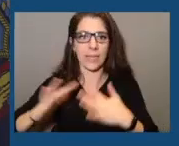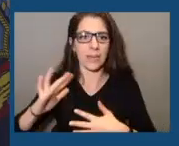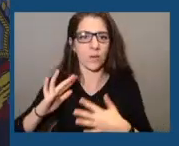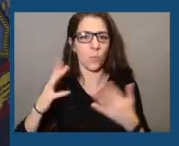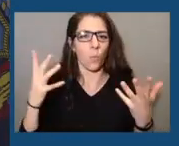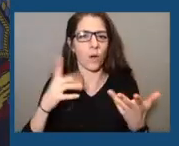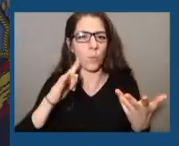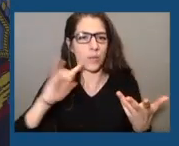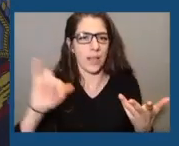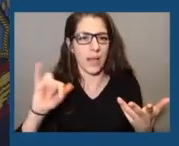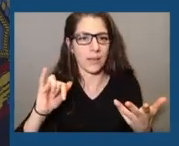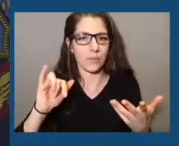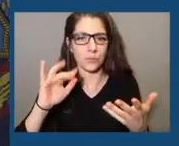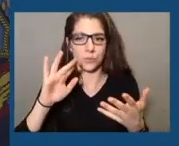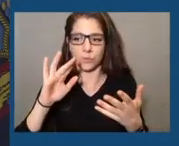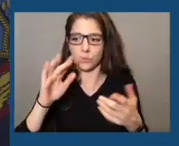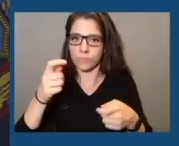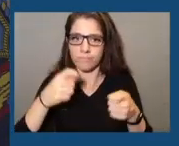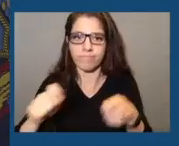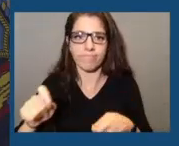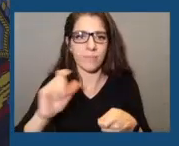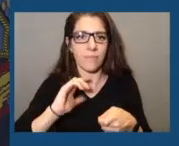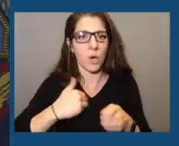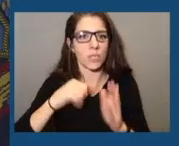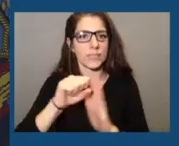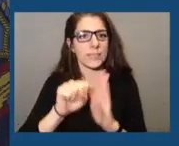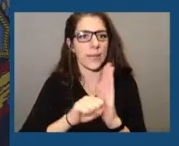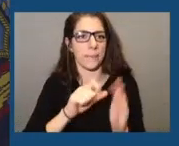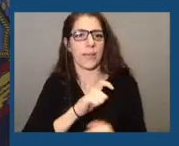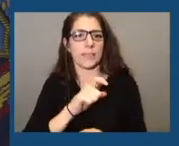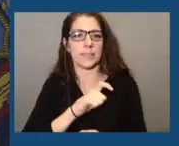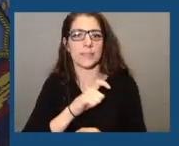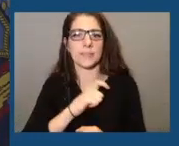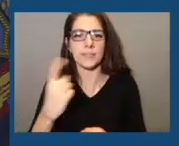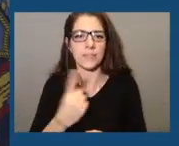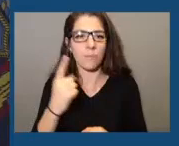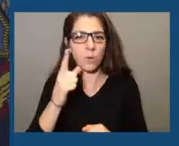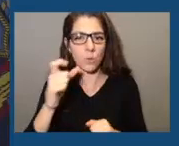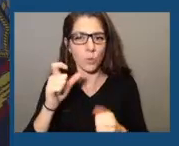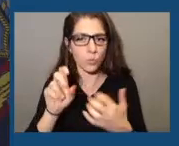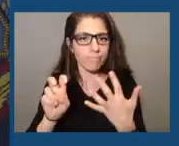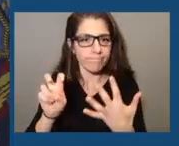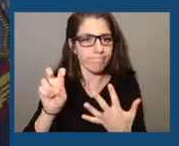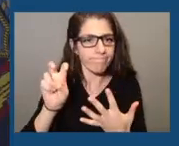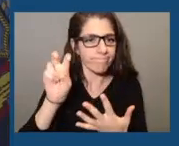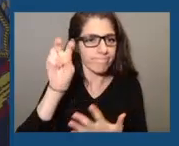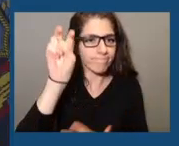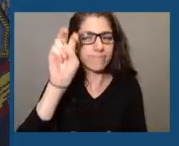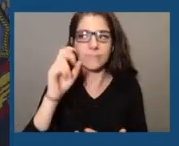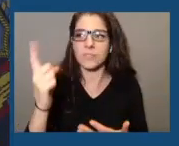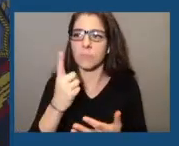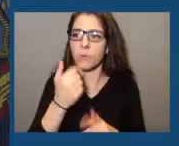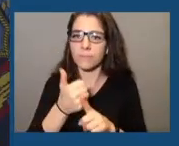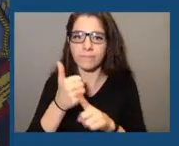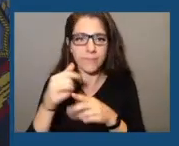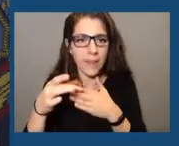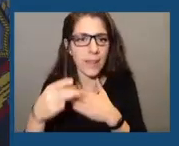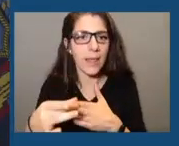to be in the shoes of our state police, someone who rose to the ranks, someone who's led with integrity and dignity.